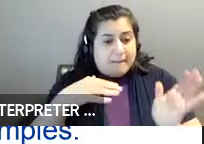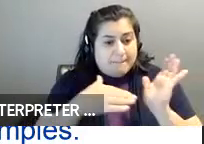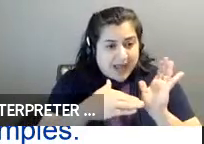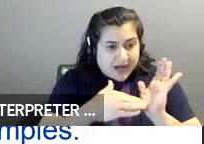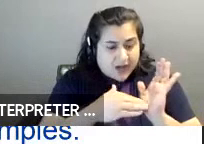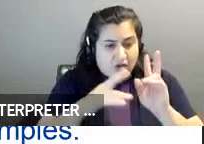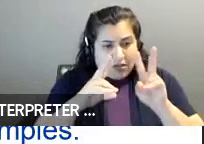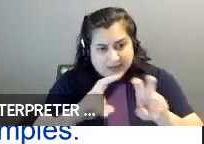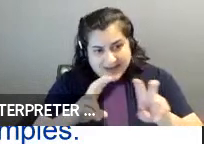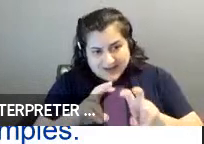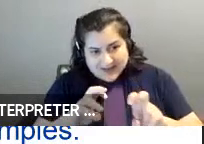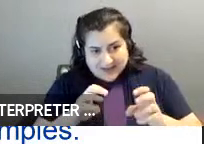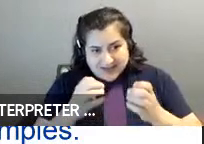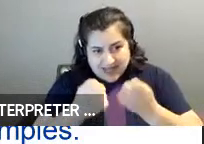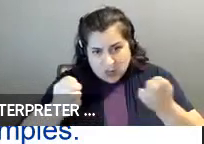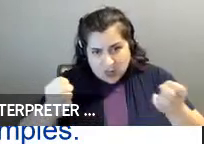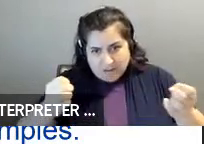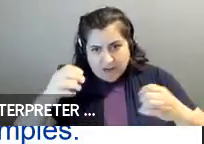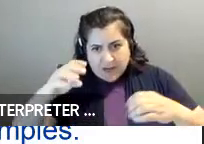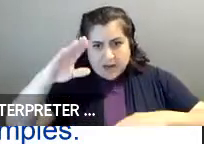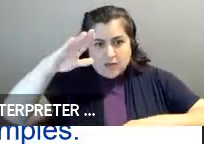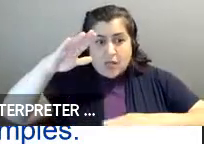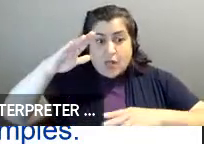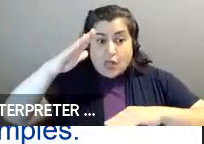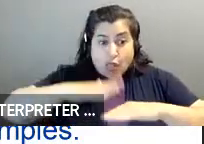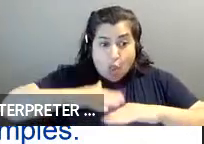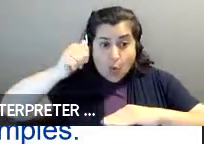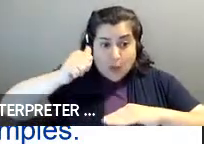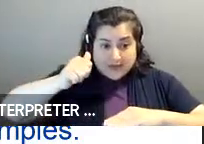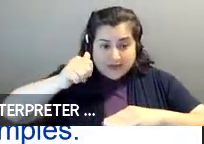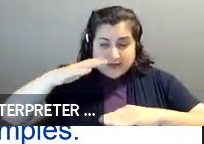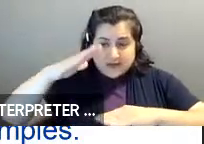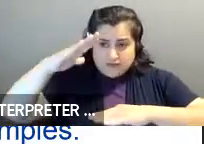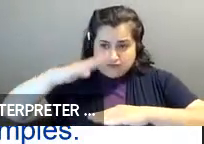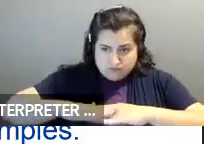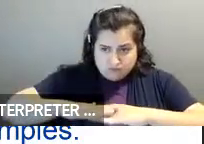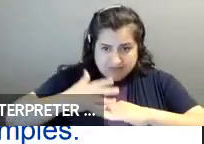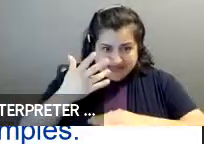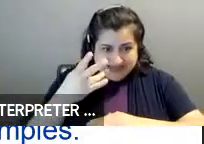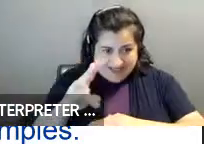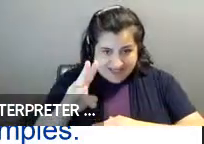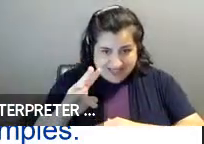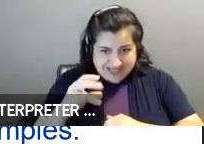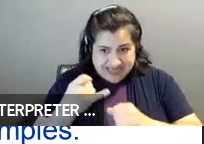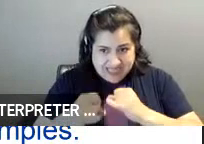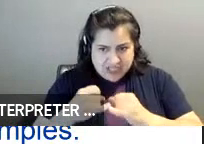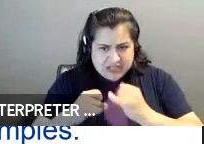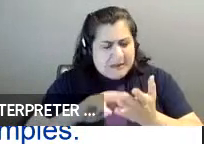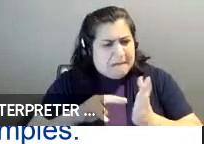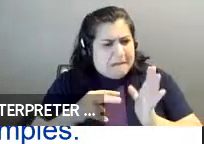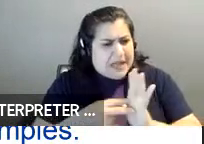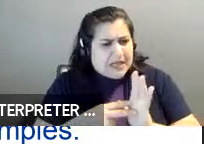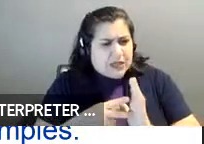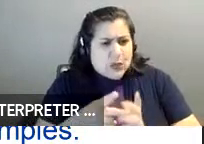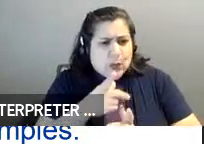was set to 17 inches, then the proportional wheelchair users excluded is estimated to be no more than 4.5%.